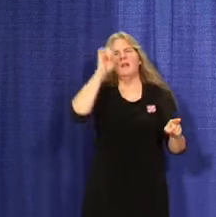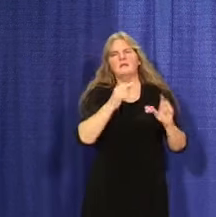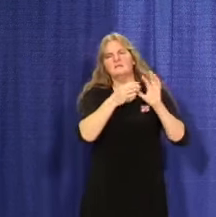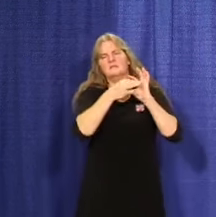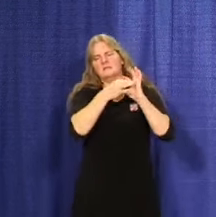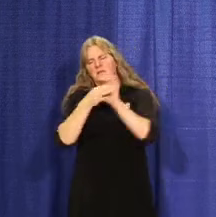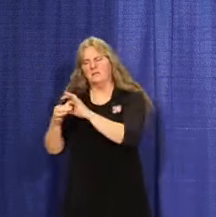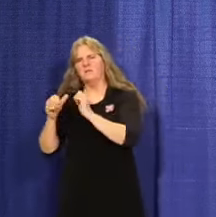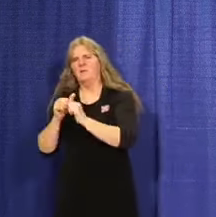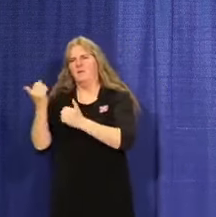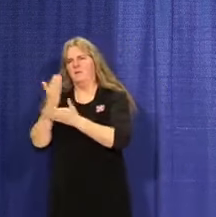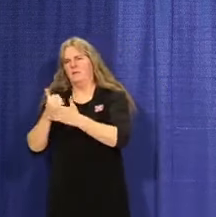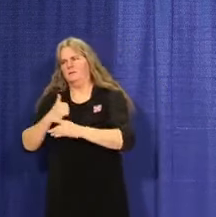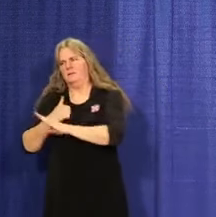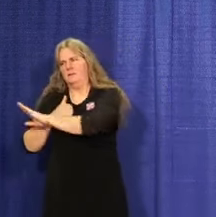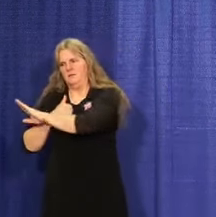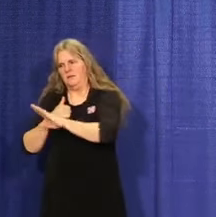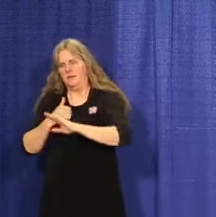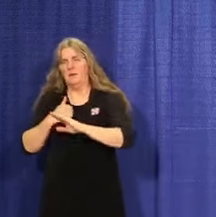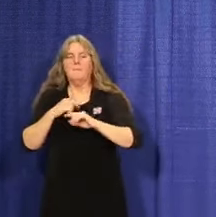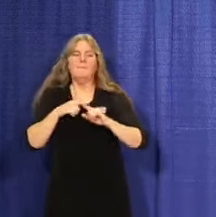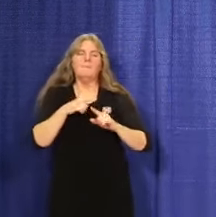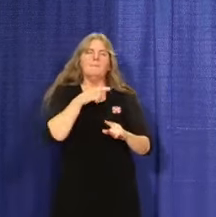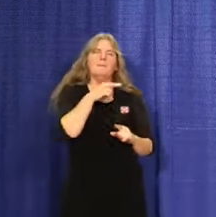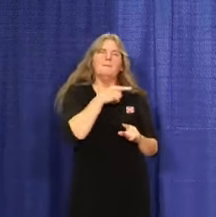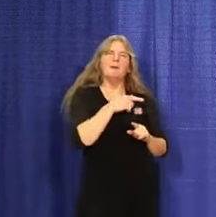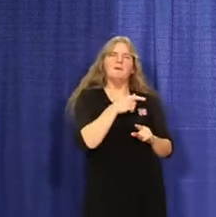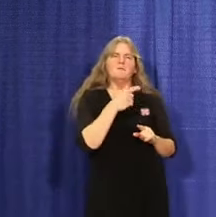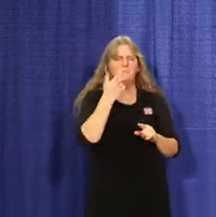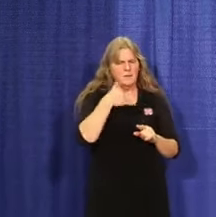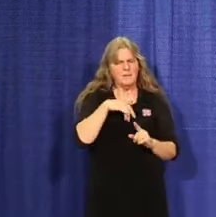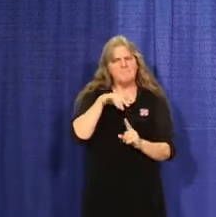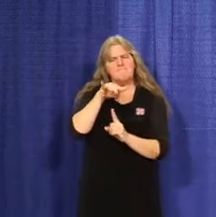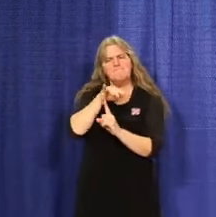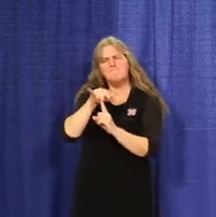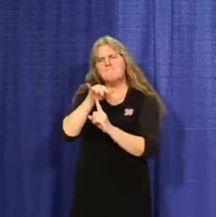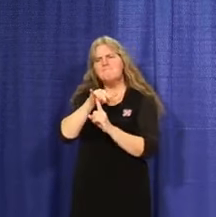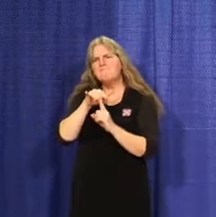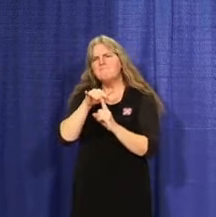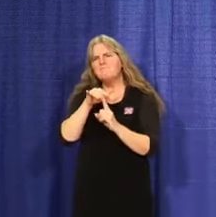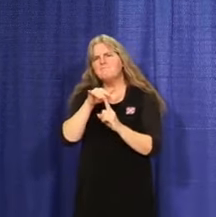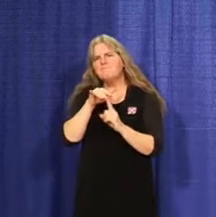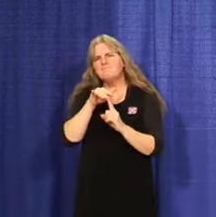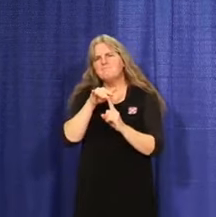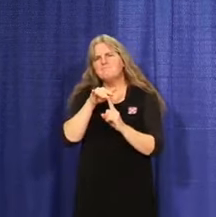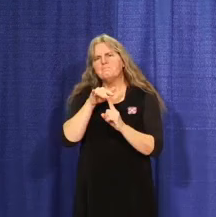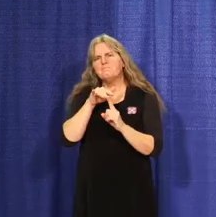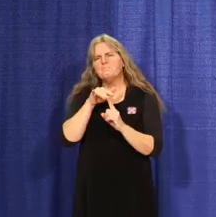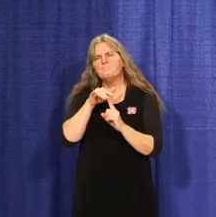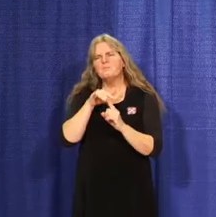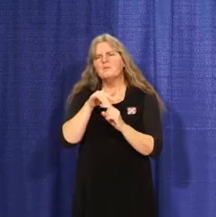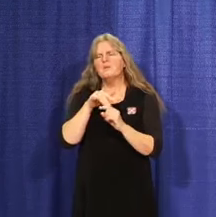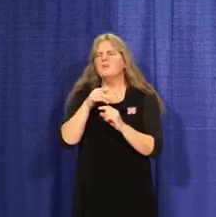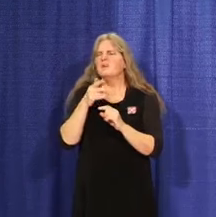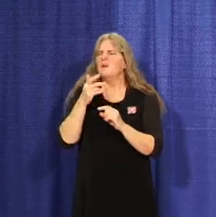All to say, we are looking. We are clearly seeing second wave activity and most other